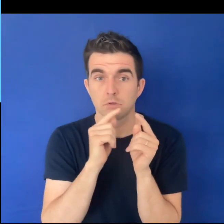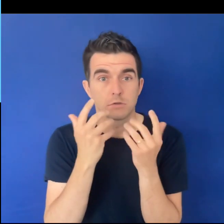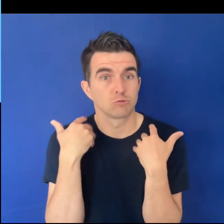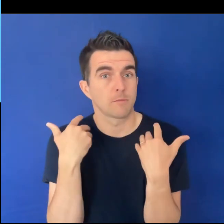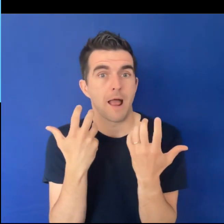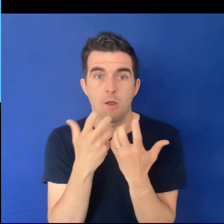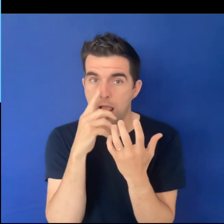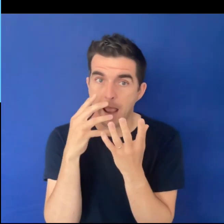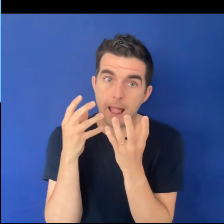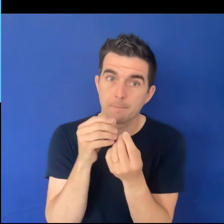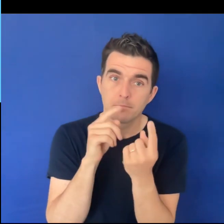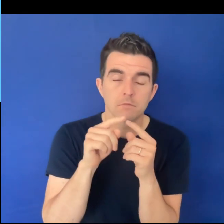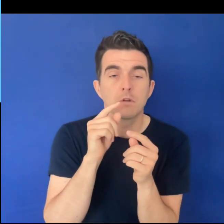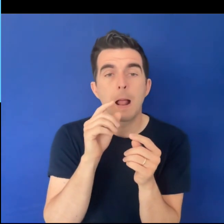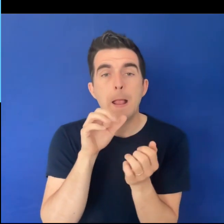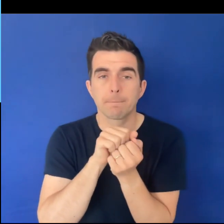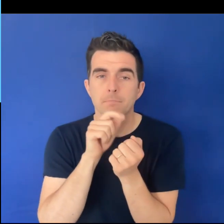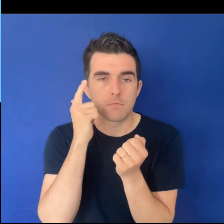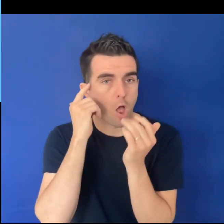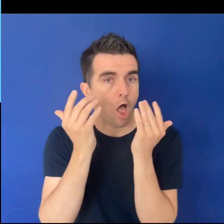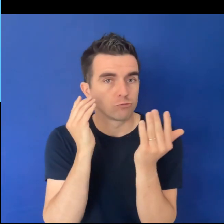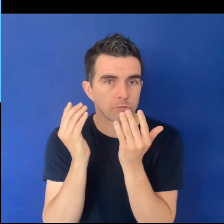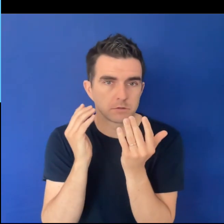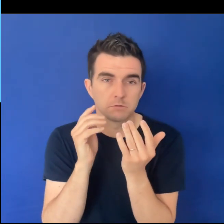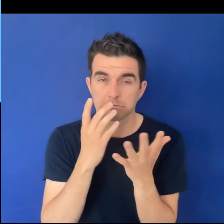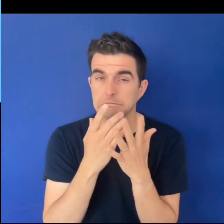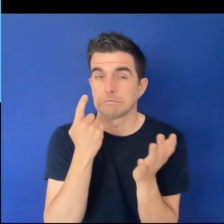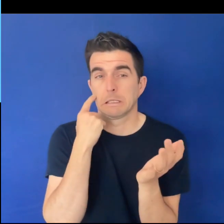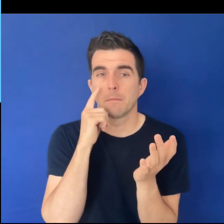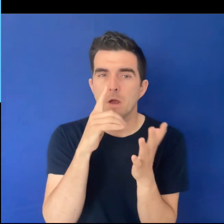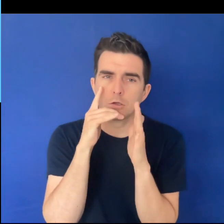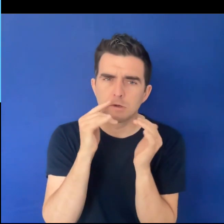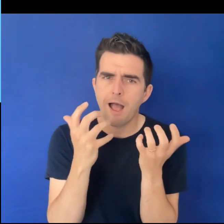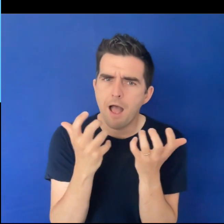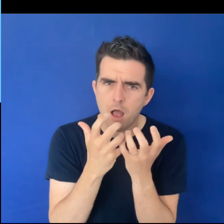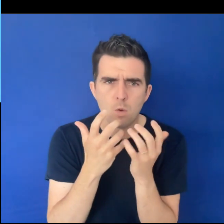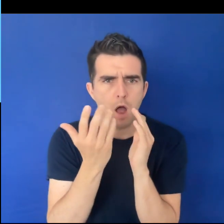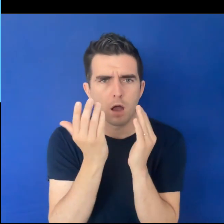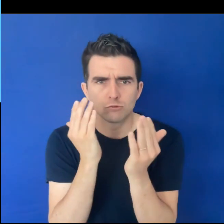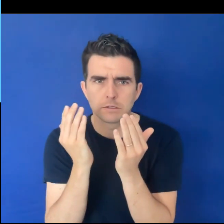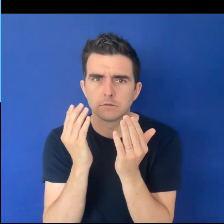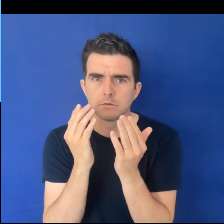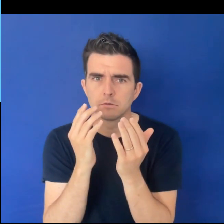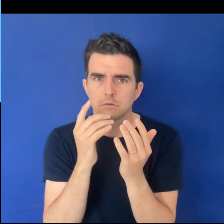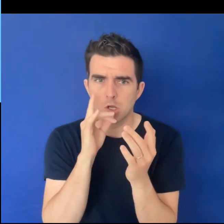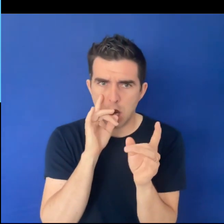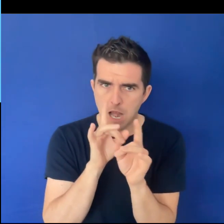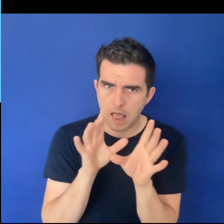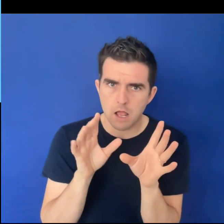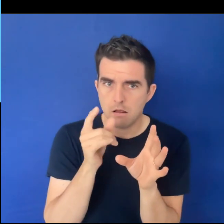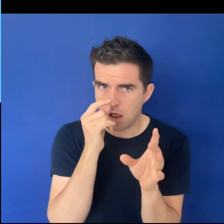Keep contrast in mind, this may sound rather simple, but checking how contrastive the player’s view is may make the difference in making